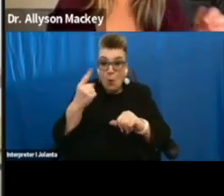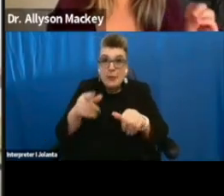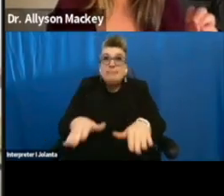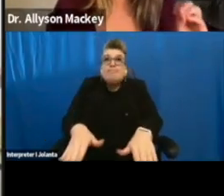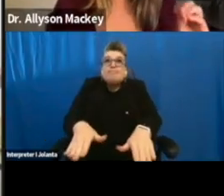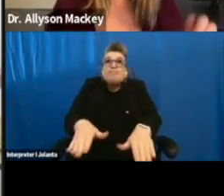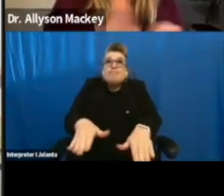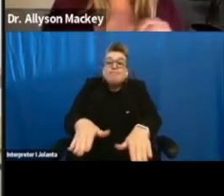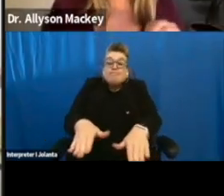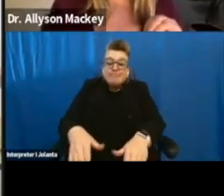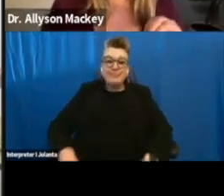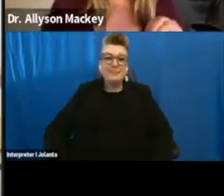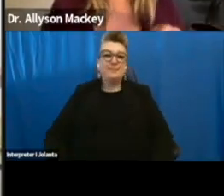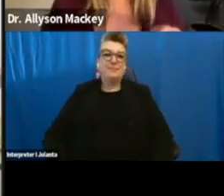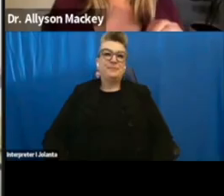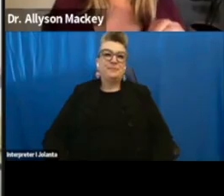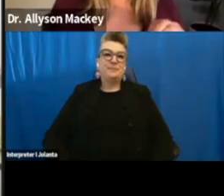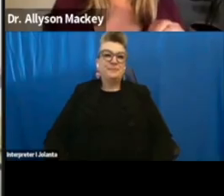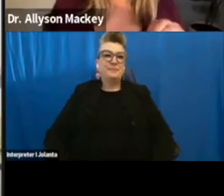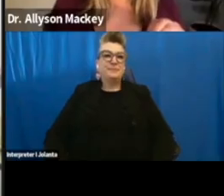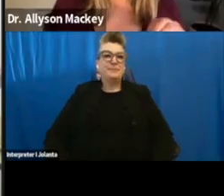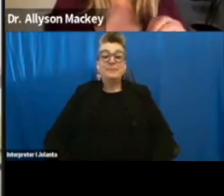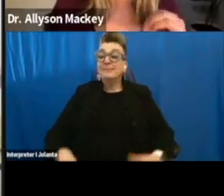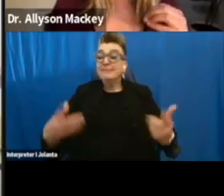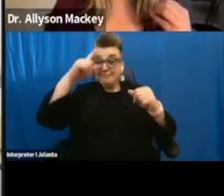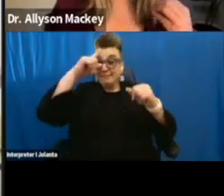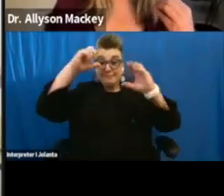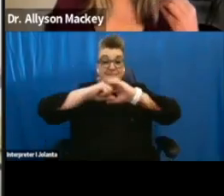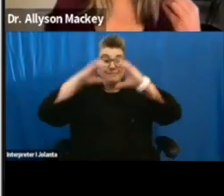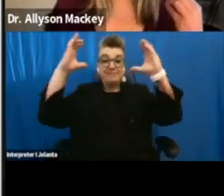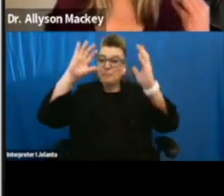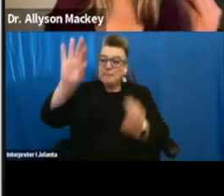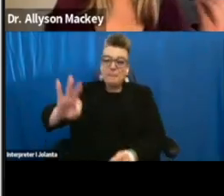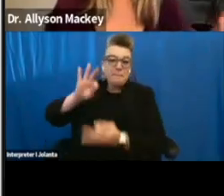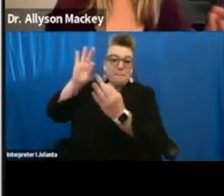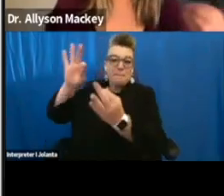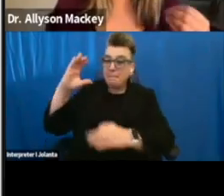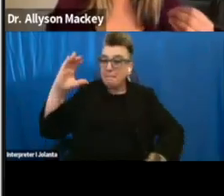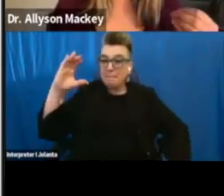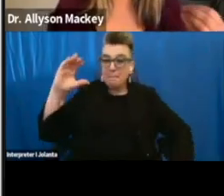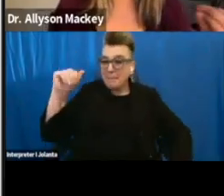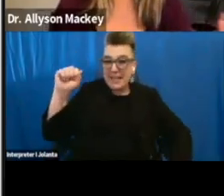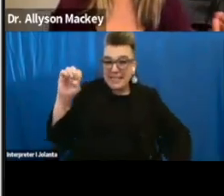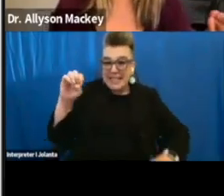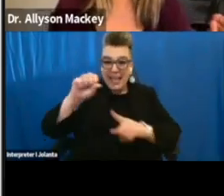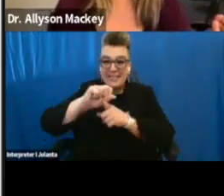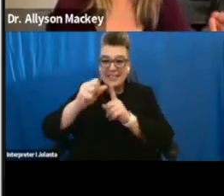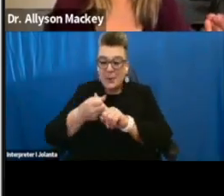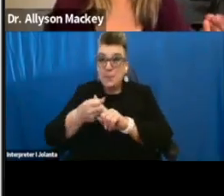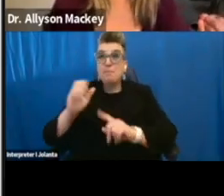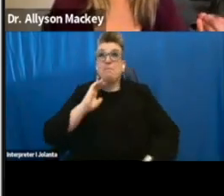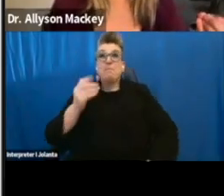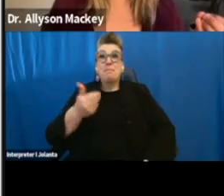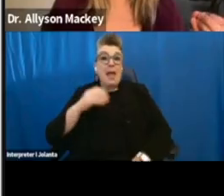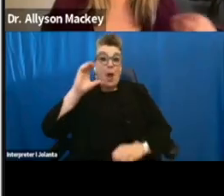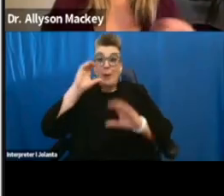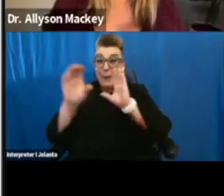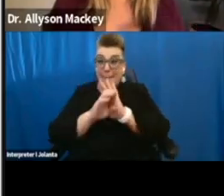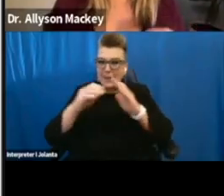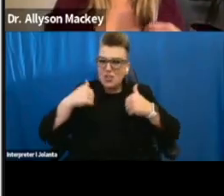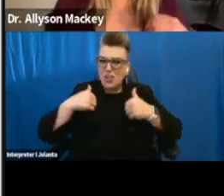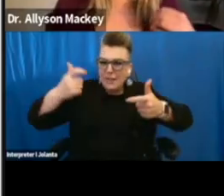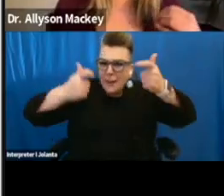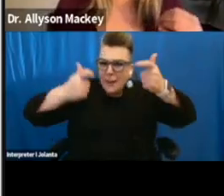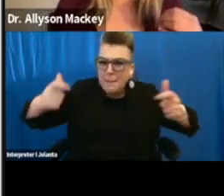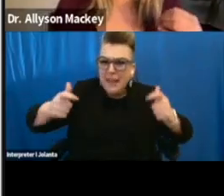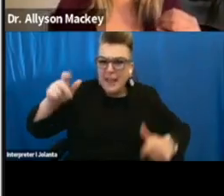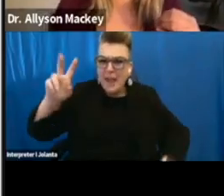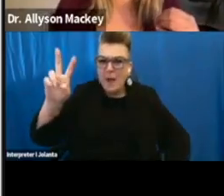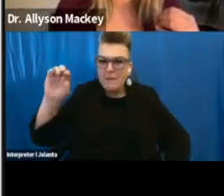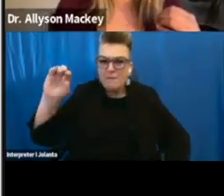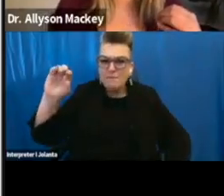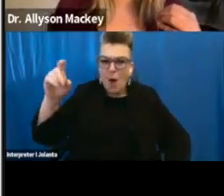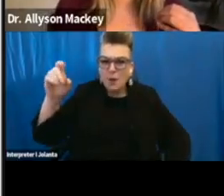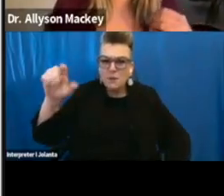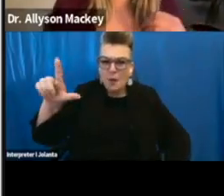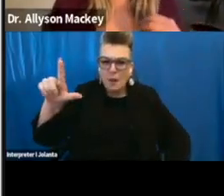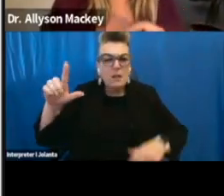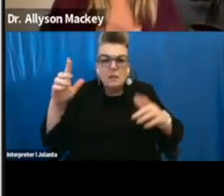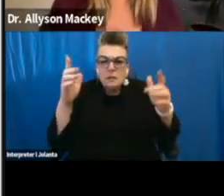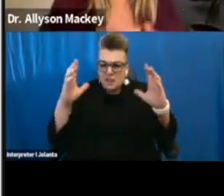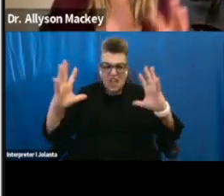so even best case scenario our images have big voxels or volume pixels so you can see for scale